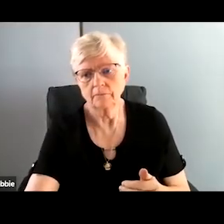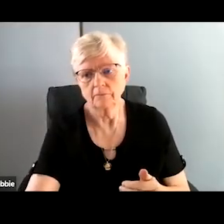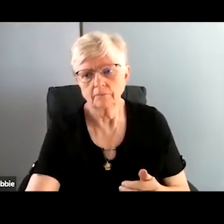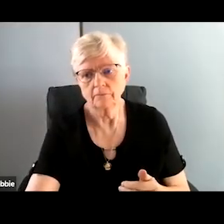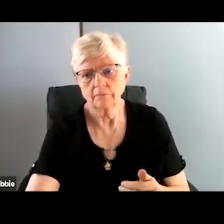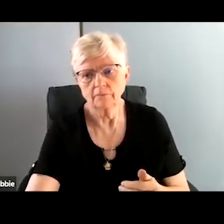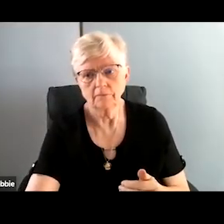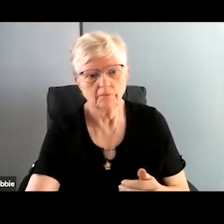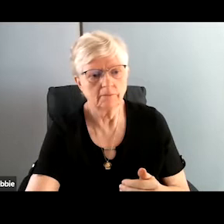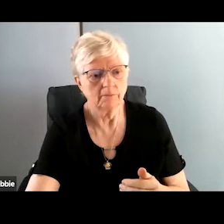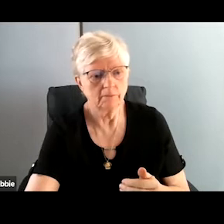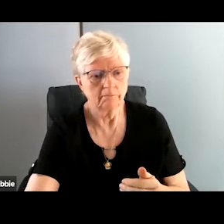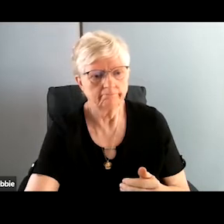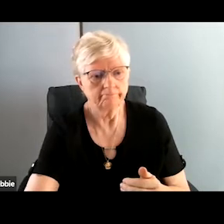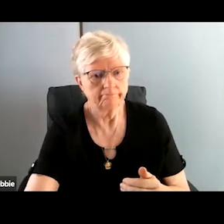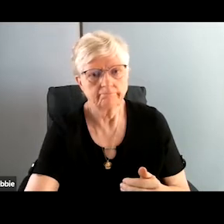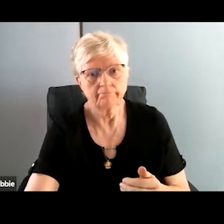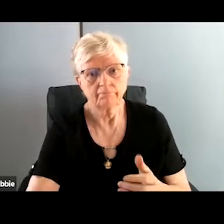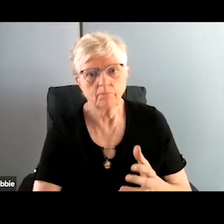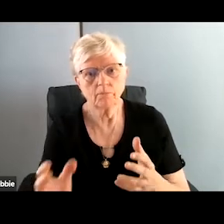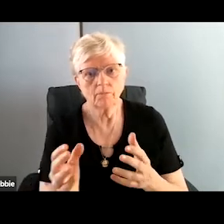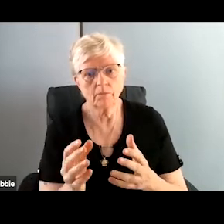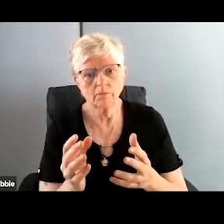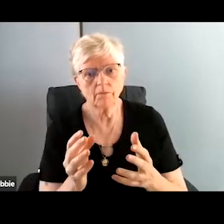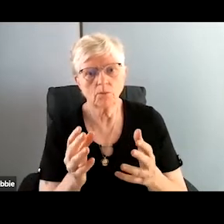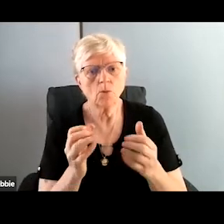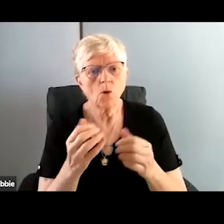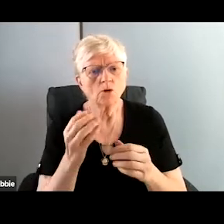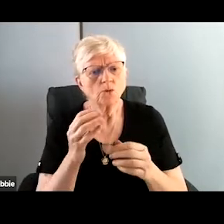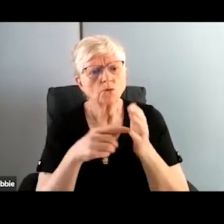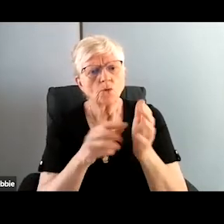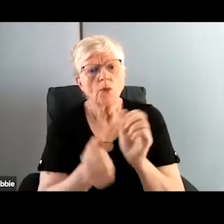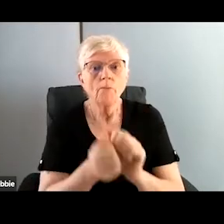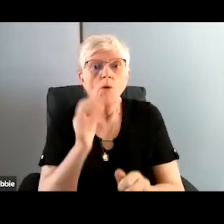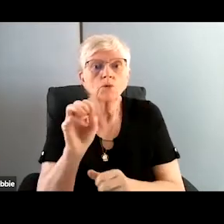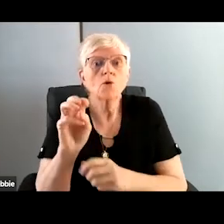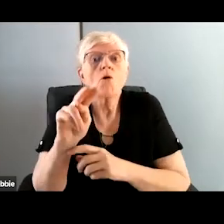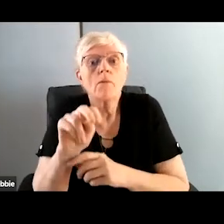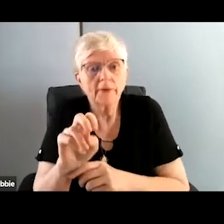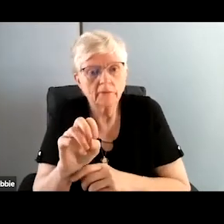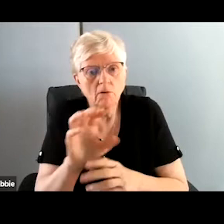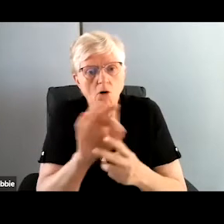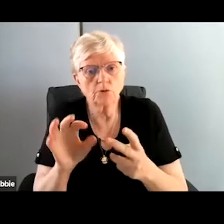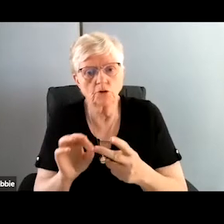YOU THAT WILL SHOW YOU THAT FOR THE MOST COMMON OPTION CHOSEN SO NEWS FOR THE MOST COMMON OPTION CHOSEN SO NEWS BRIEFINGS IN